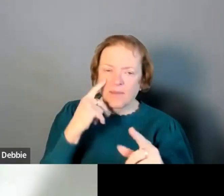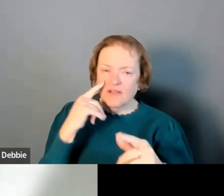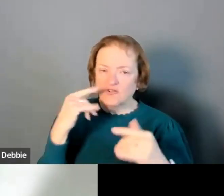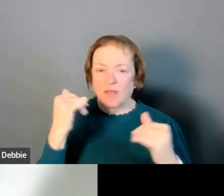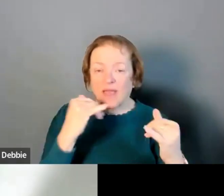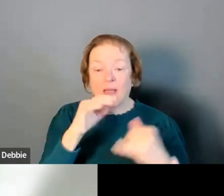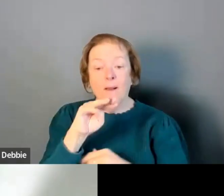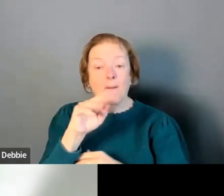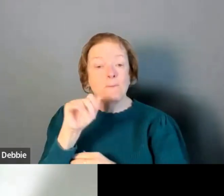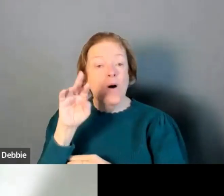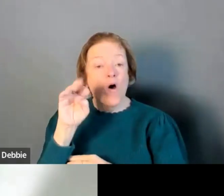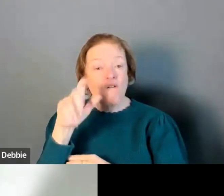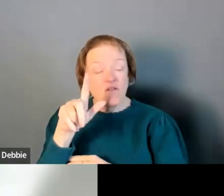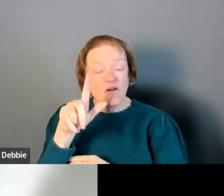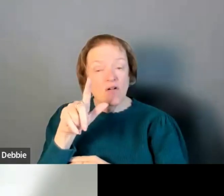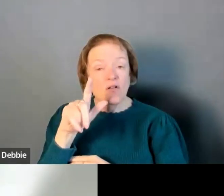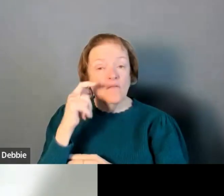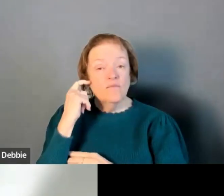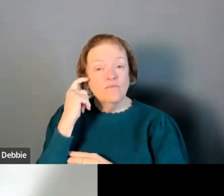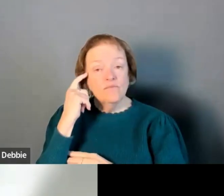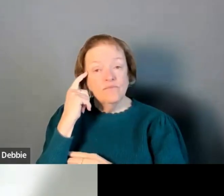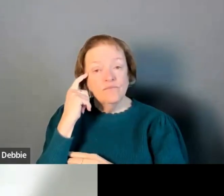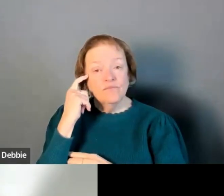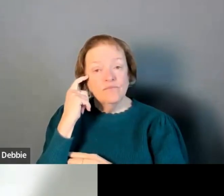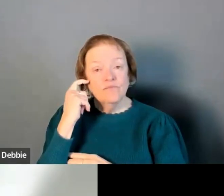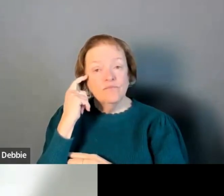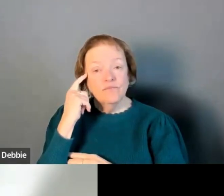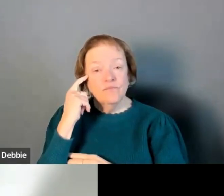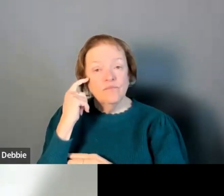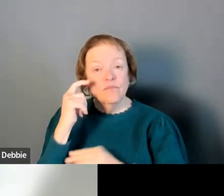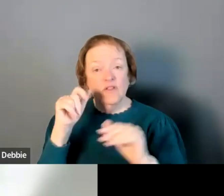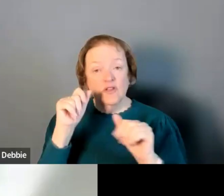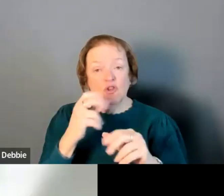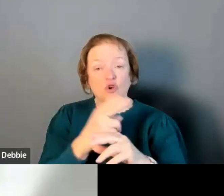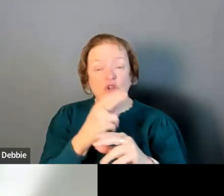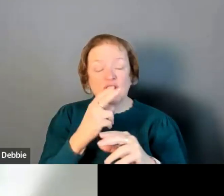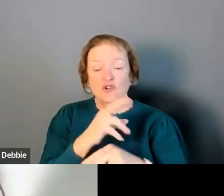You can use, You can use the Roger X.